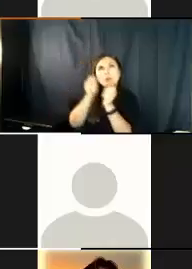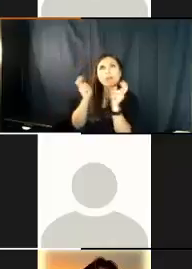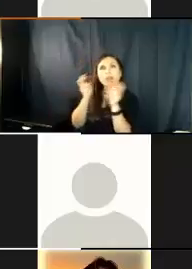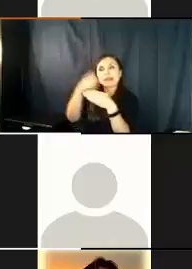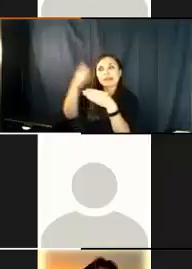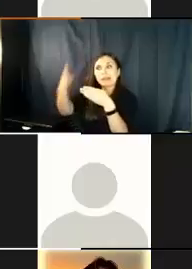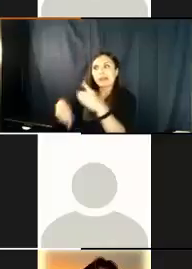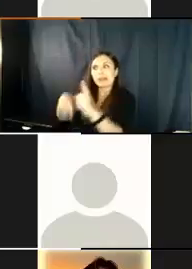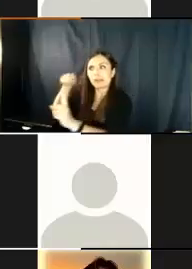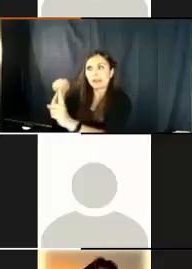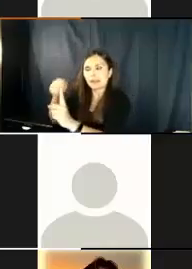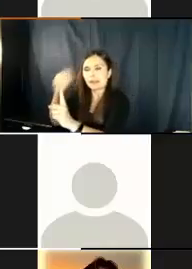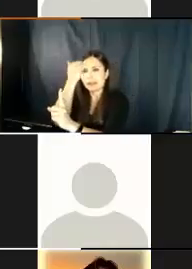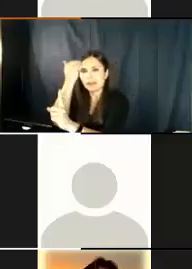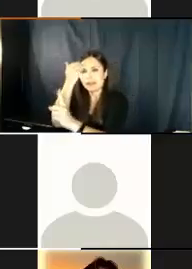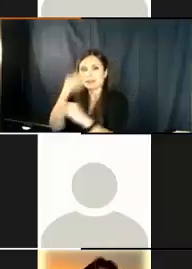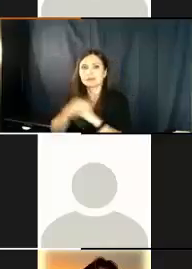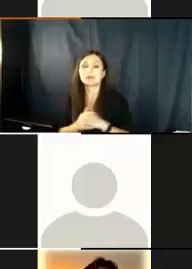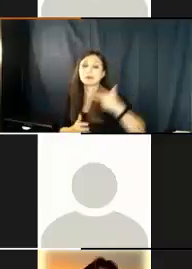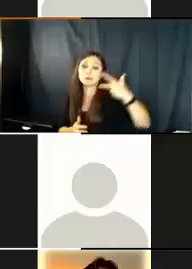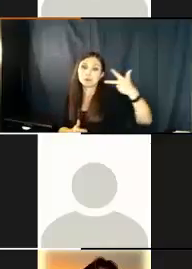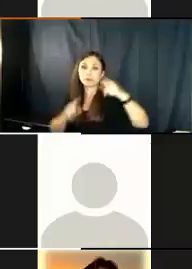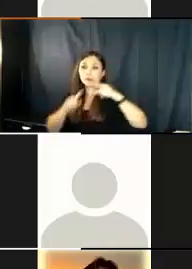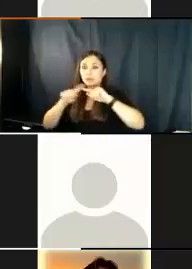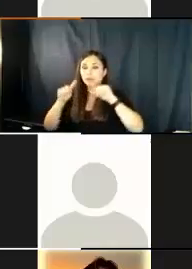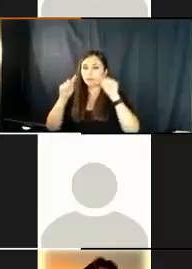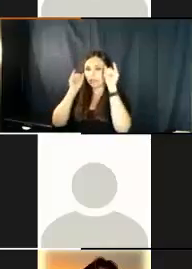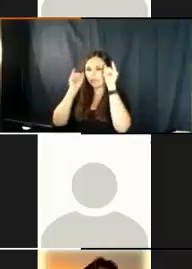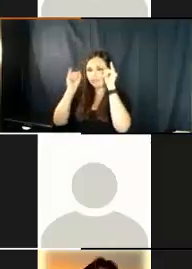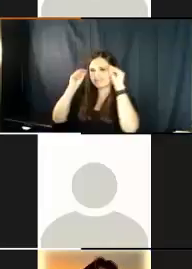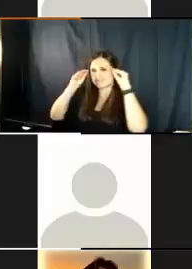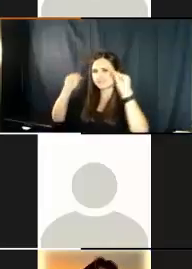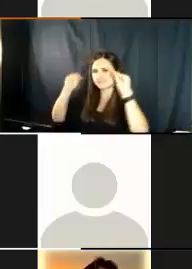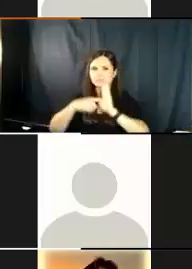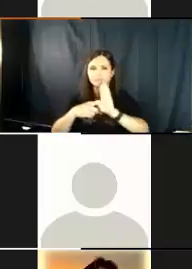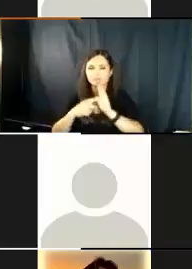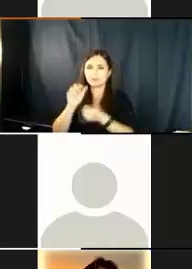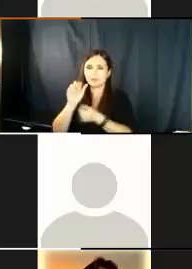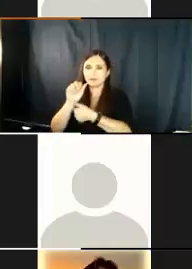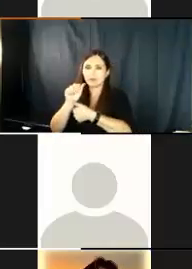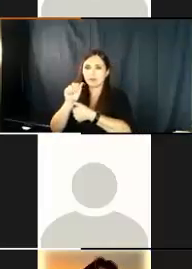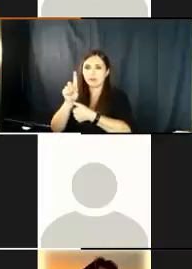But three instructional models that you can do research on are the Addie model, the Morrison,